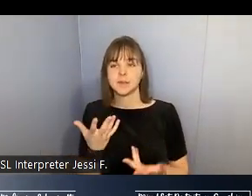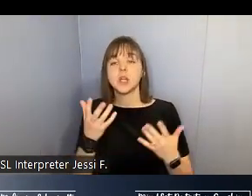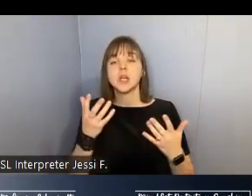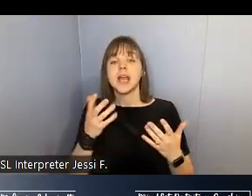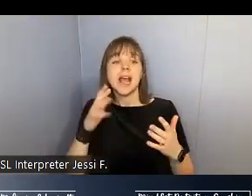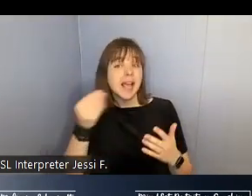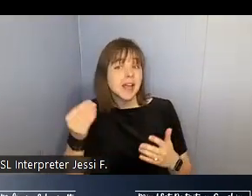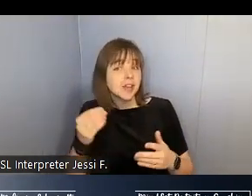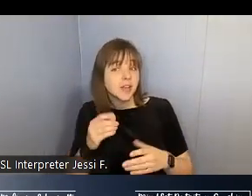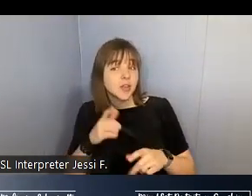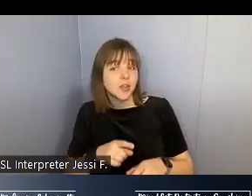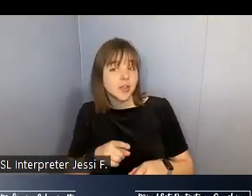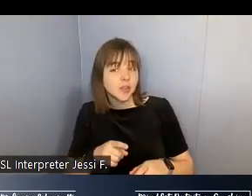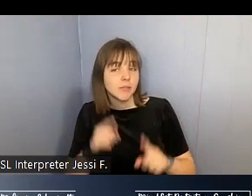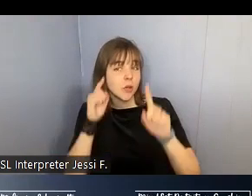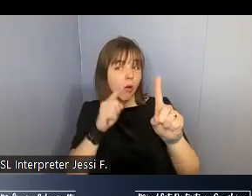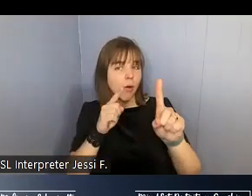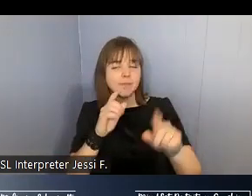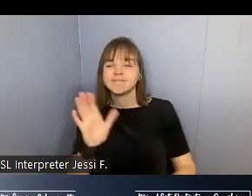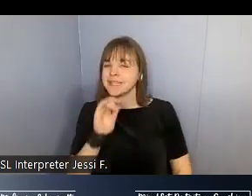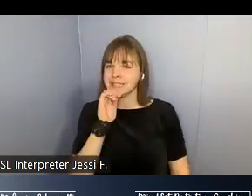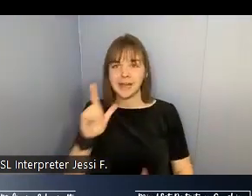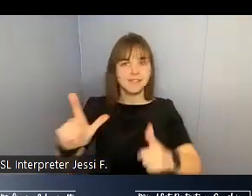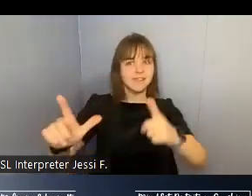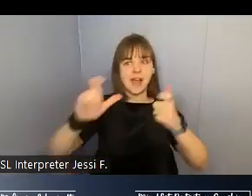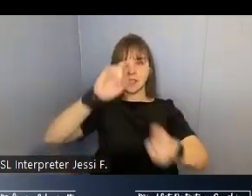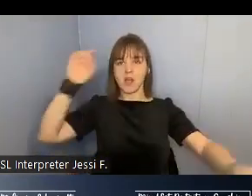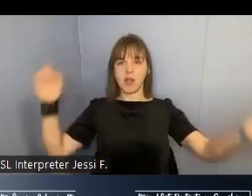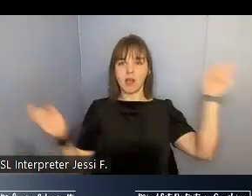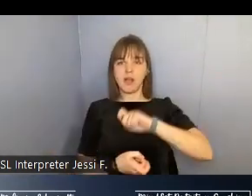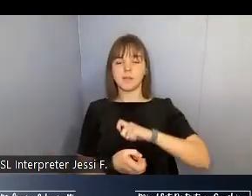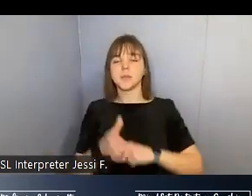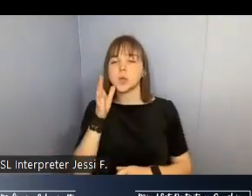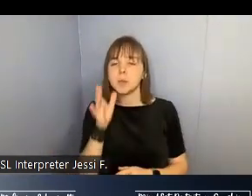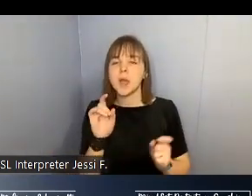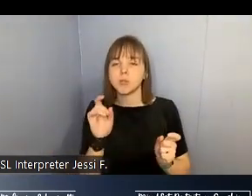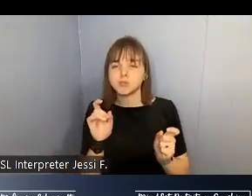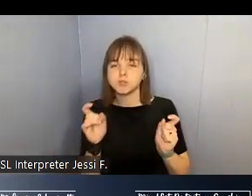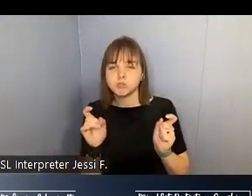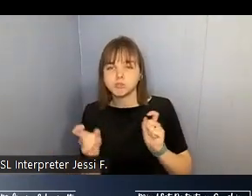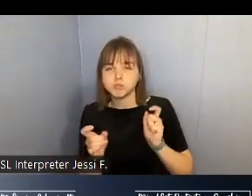a little bit at a time so that you can make some progress. Melissia, there's a question in here that asks if you